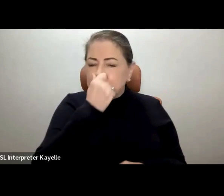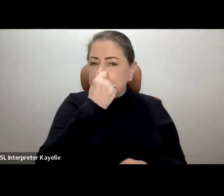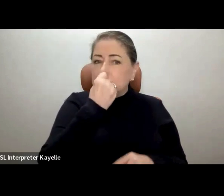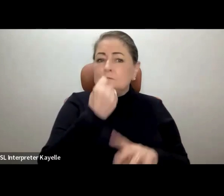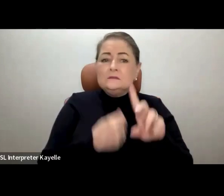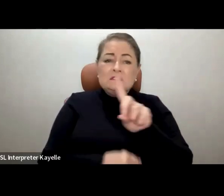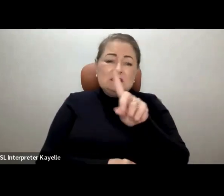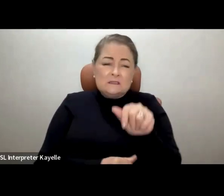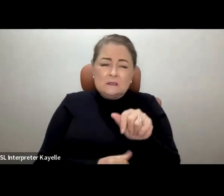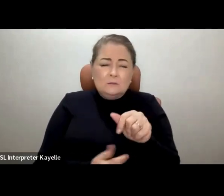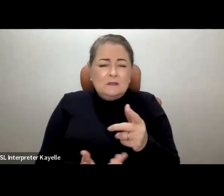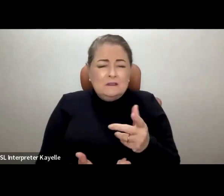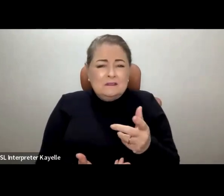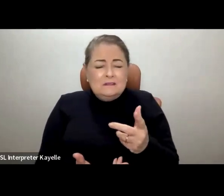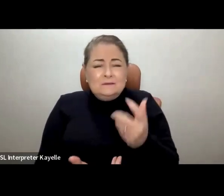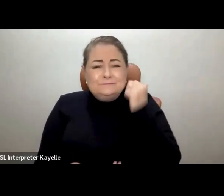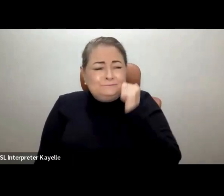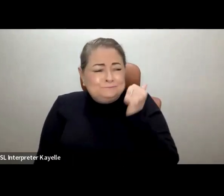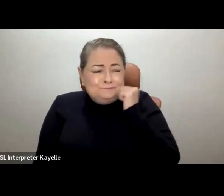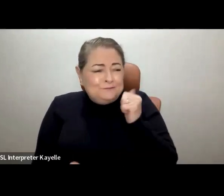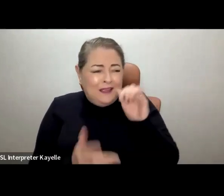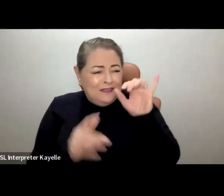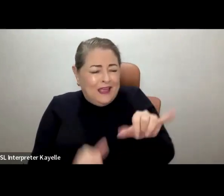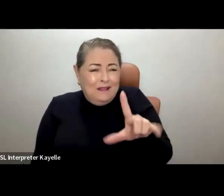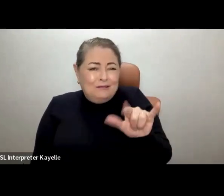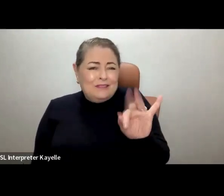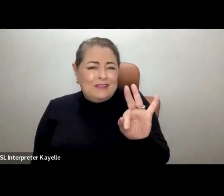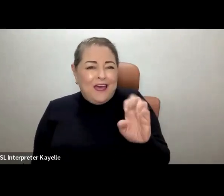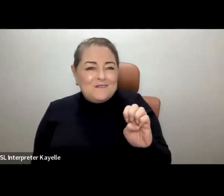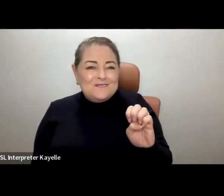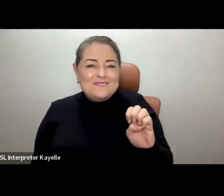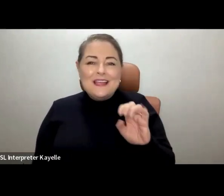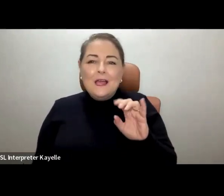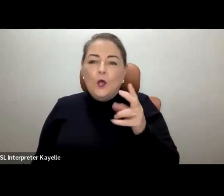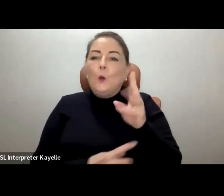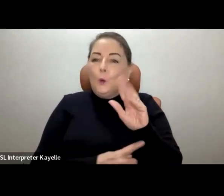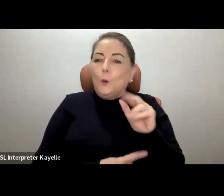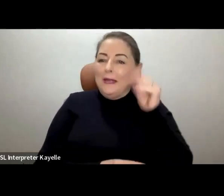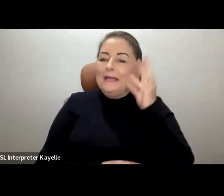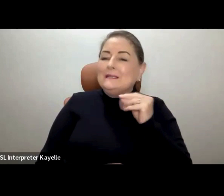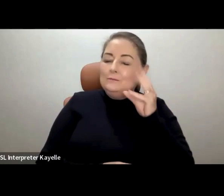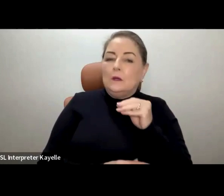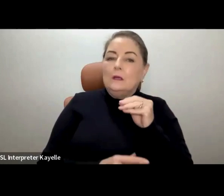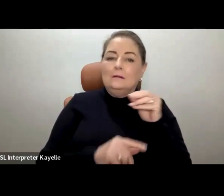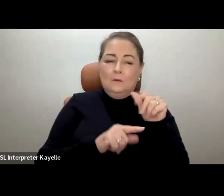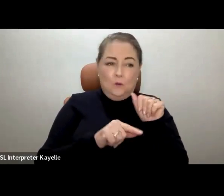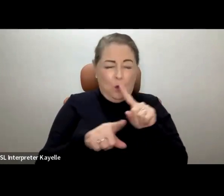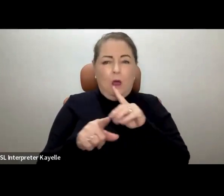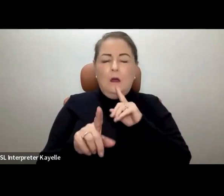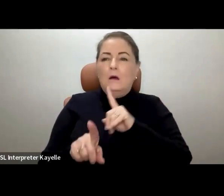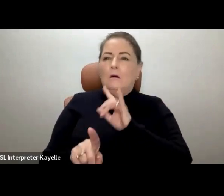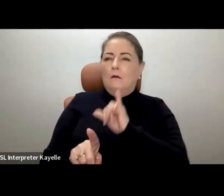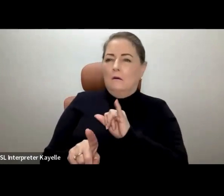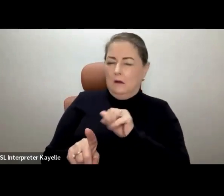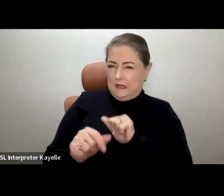just very normal. It's just life. And it's a, it's a human experience that everyone can relate to, everyone has an